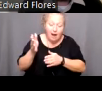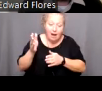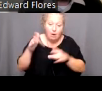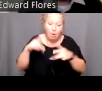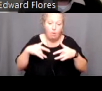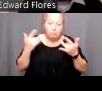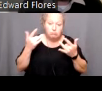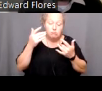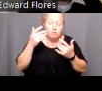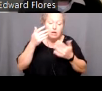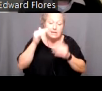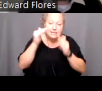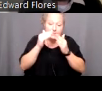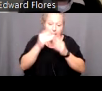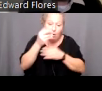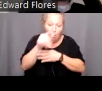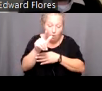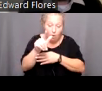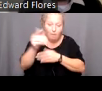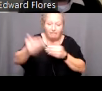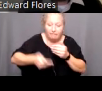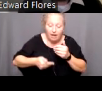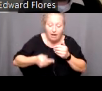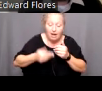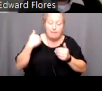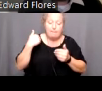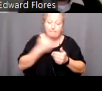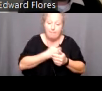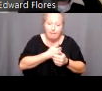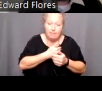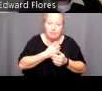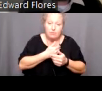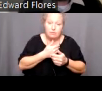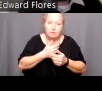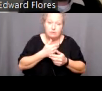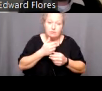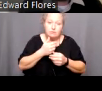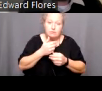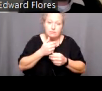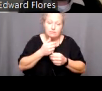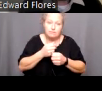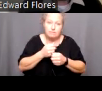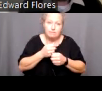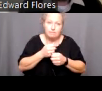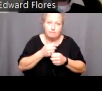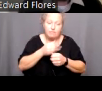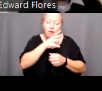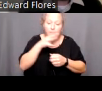That's going to invite members of the you know of agricultural communities.